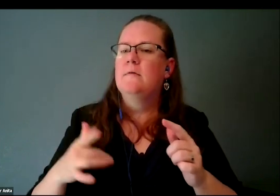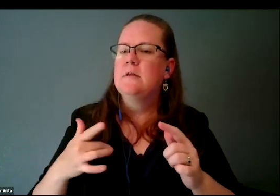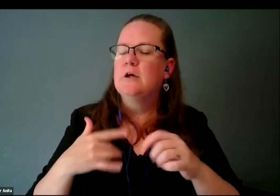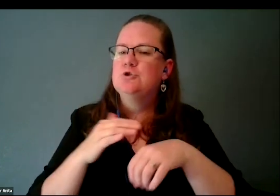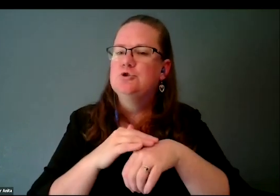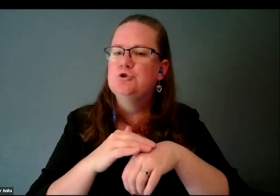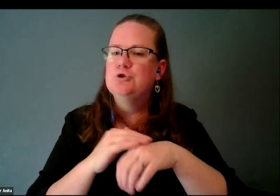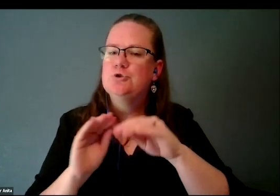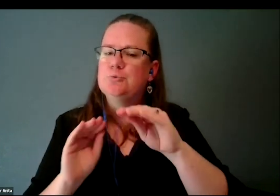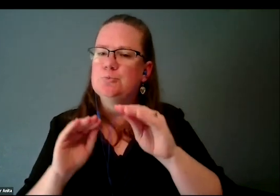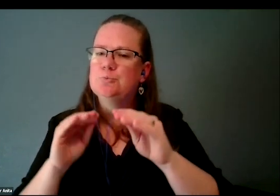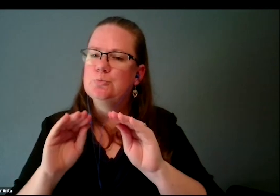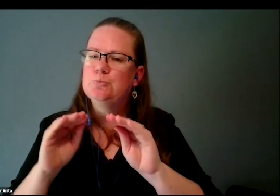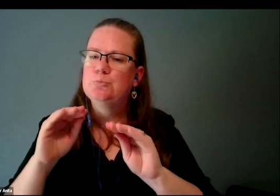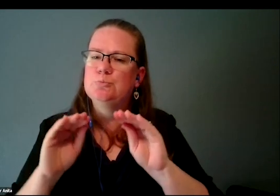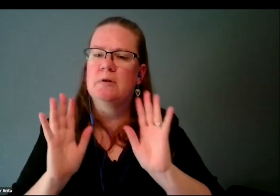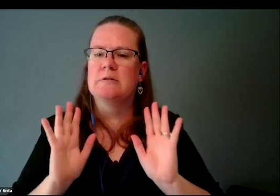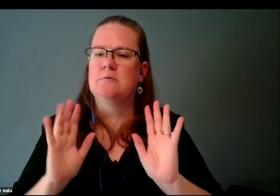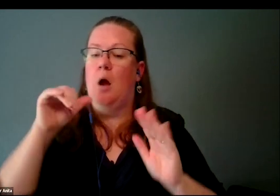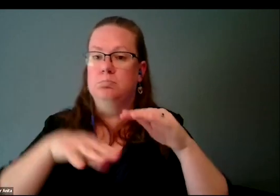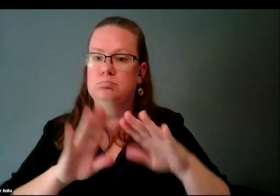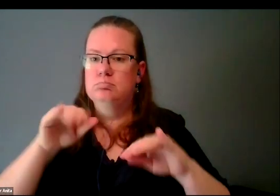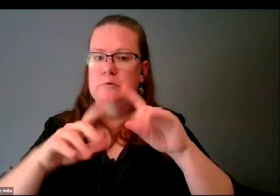to the surface to give the reader that